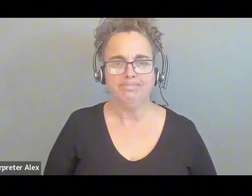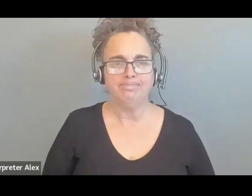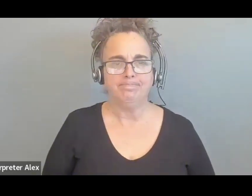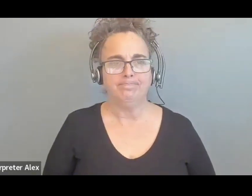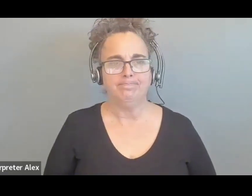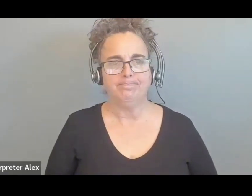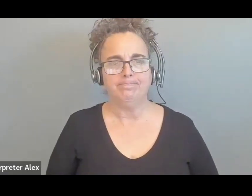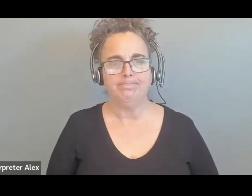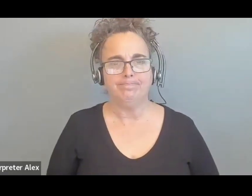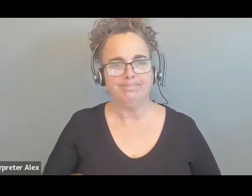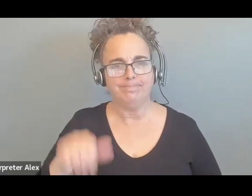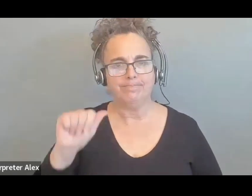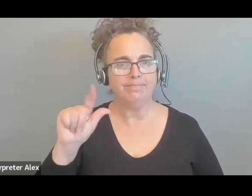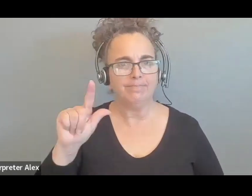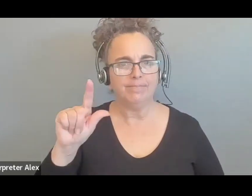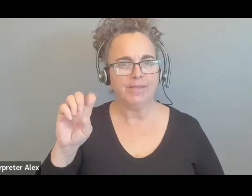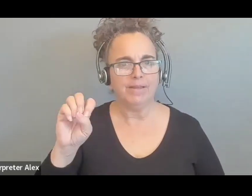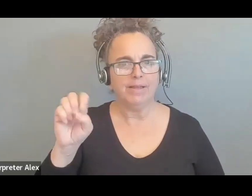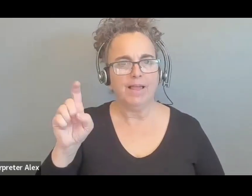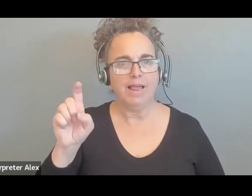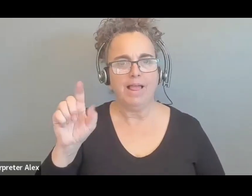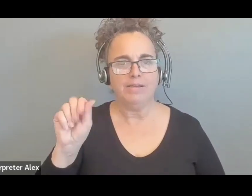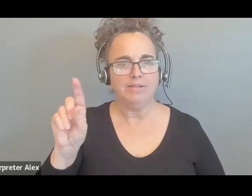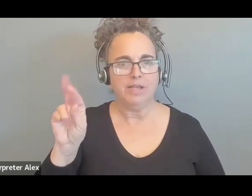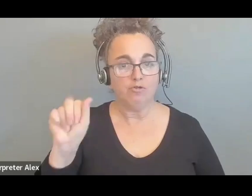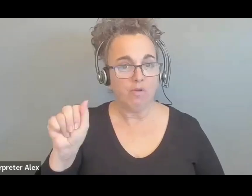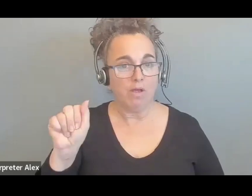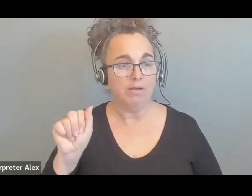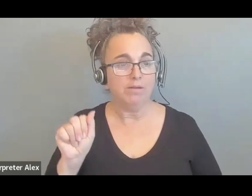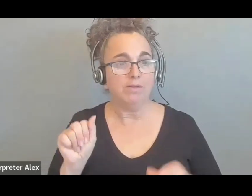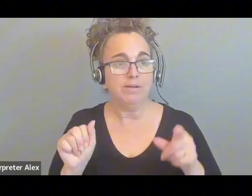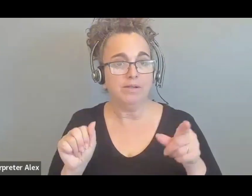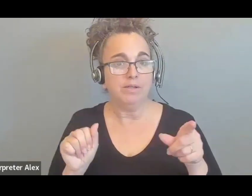Alexandra, I want to ask you if you find that